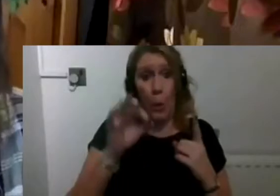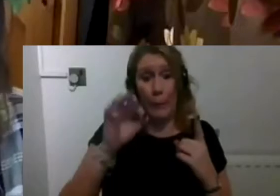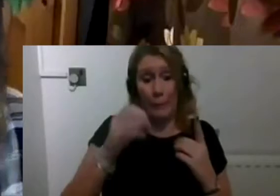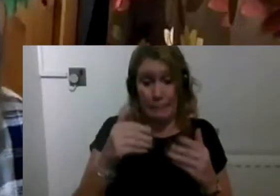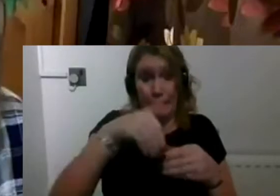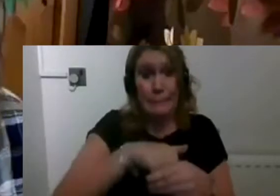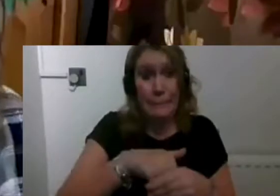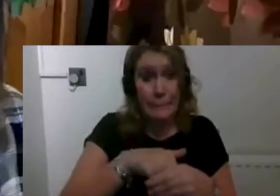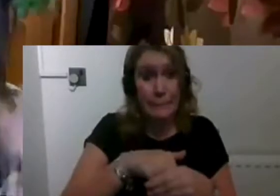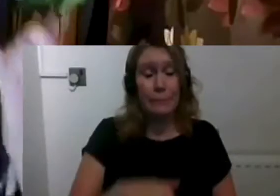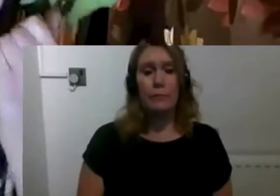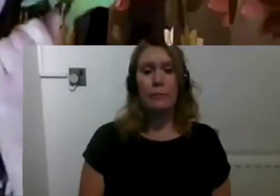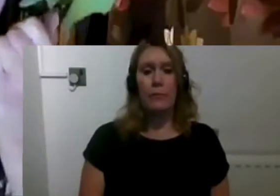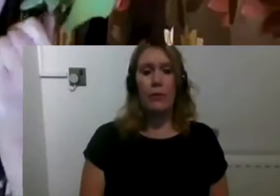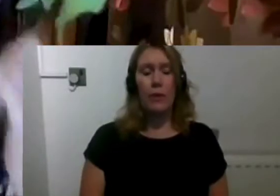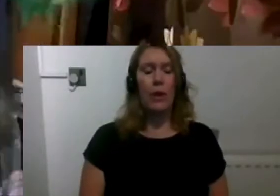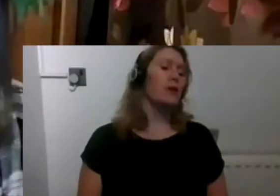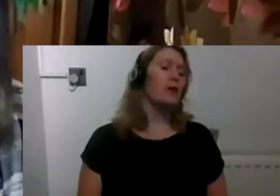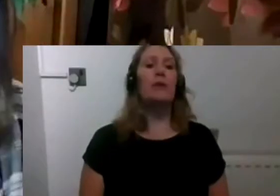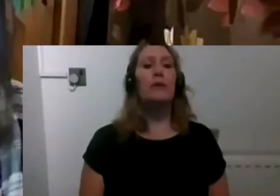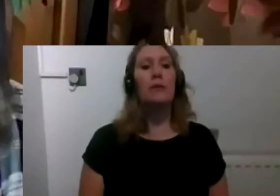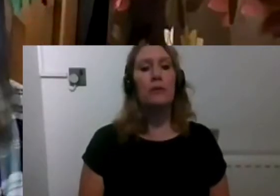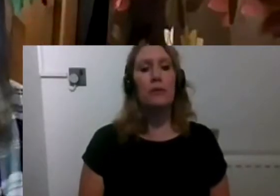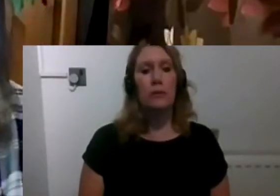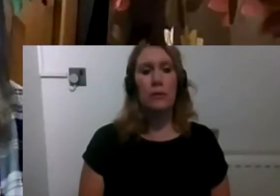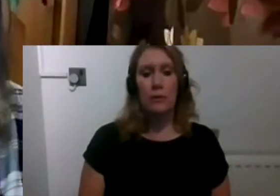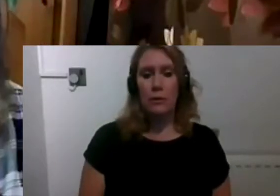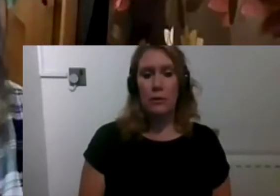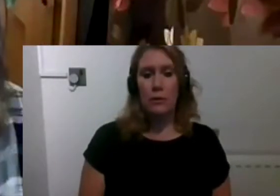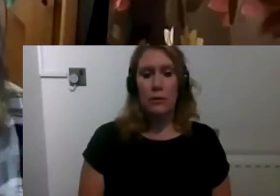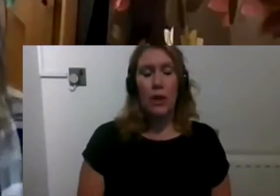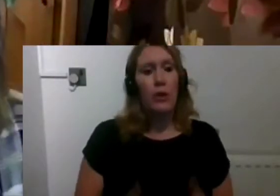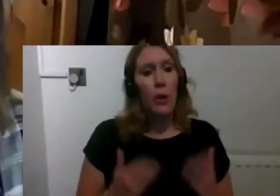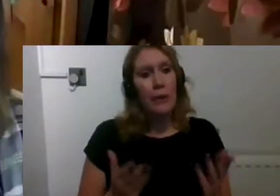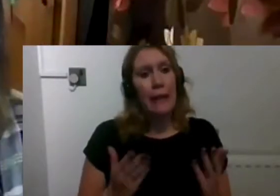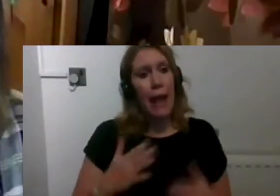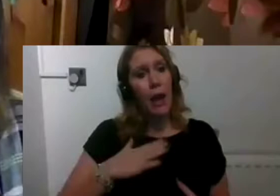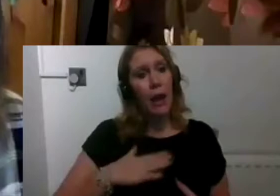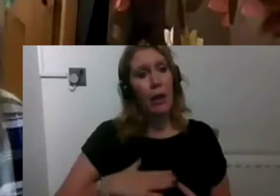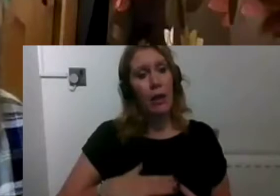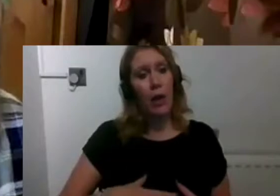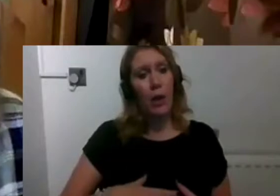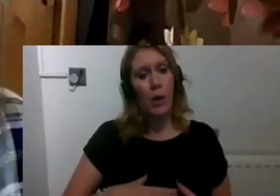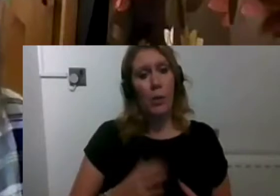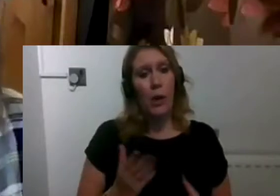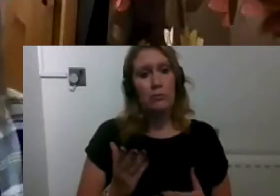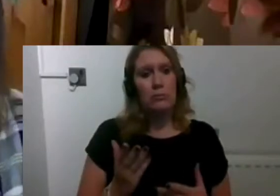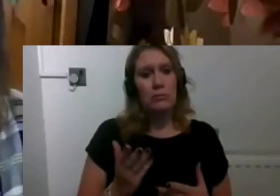I would like to do one about an interesting character which we had in